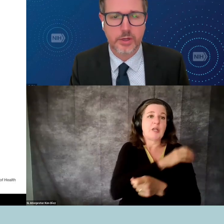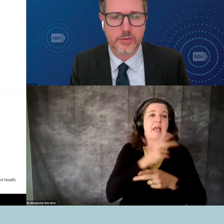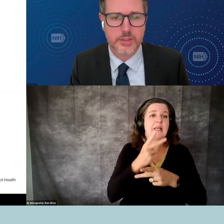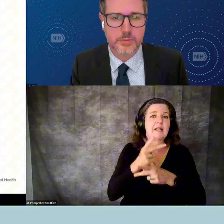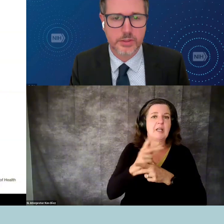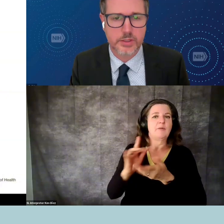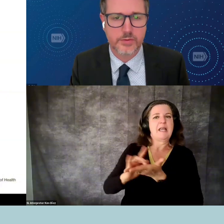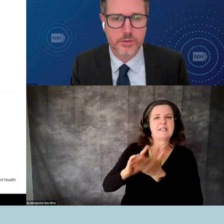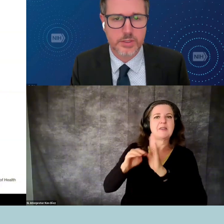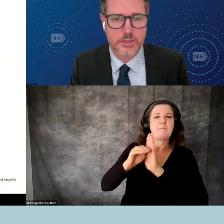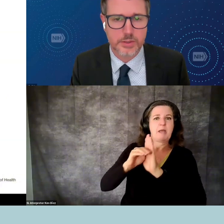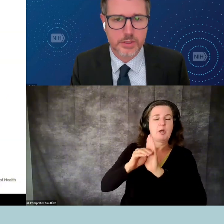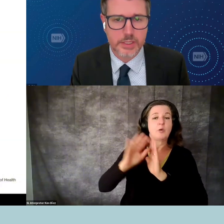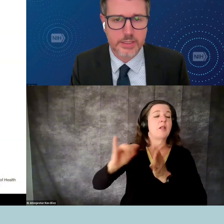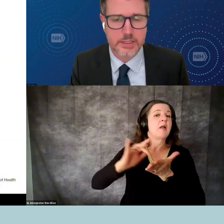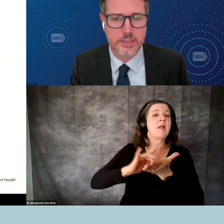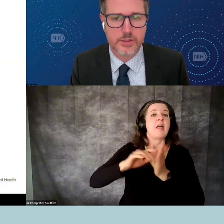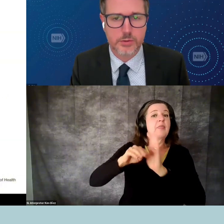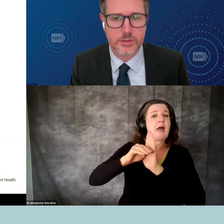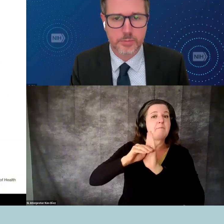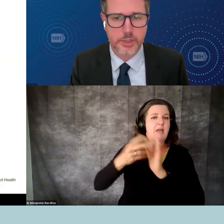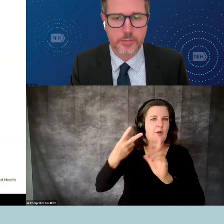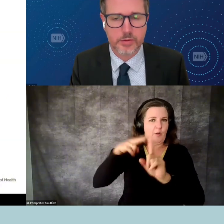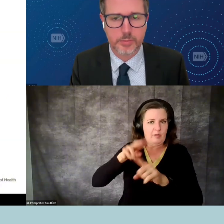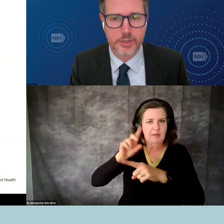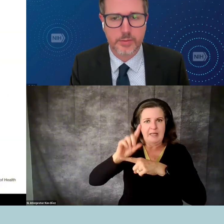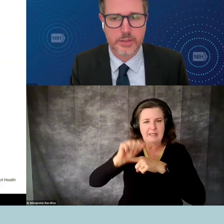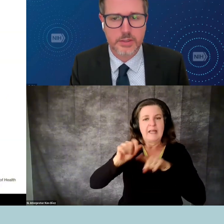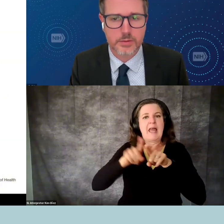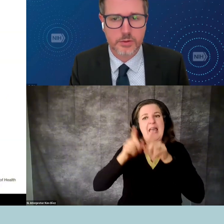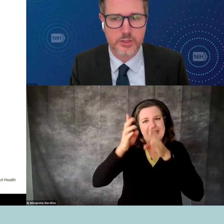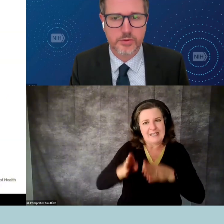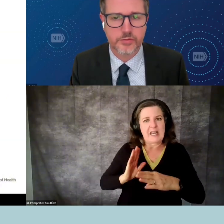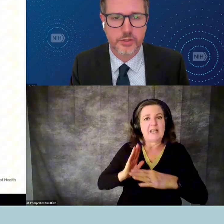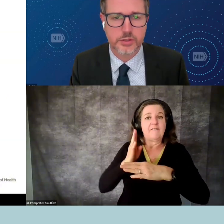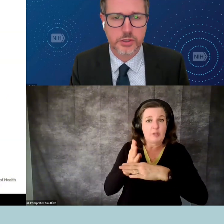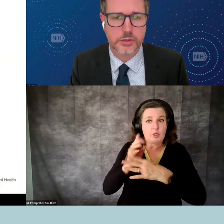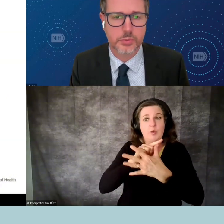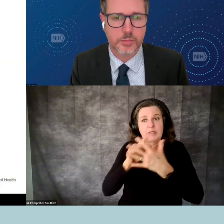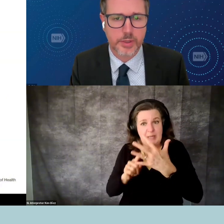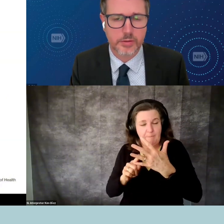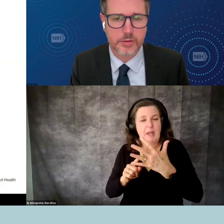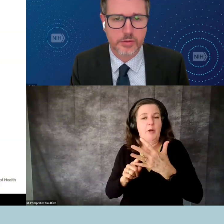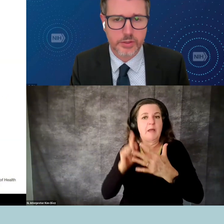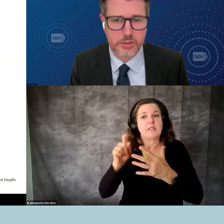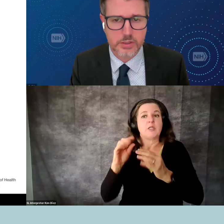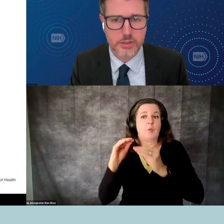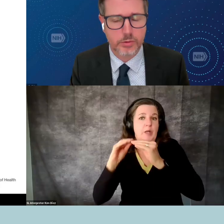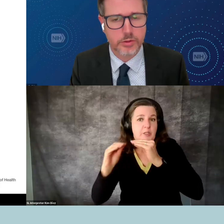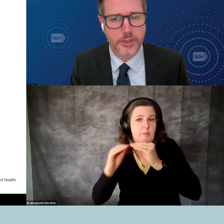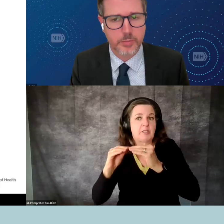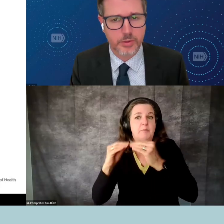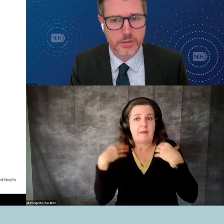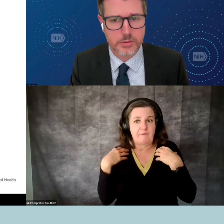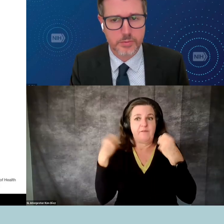medical model disability views disability as an individual's impairment or impairments which must be fixed or cured with medical intervention in order to make a person